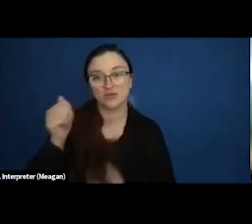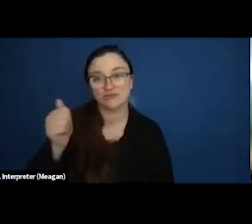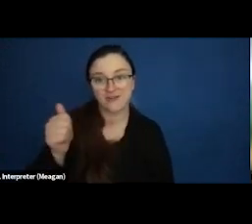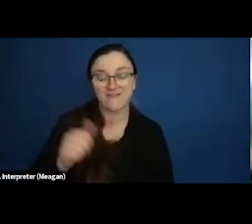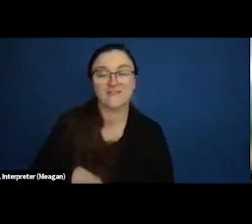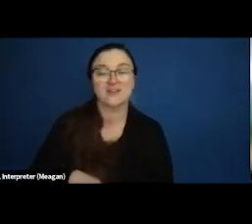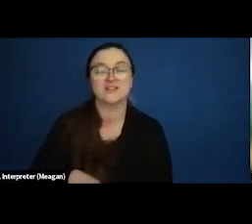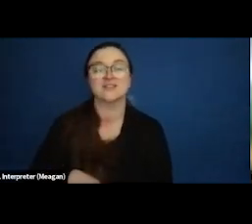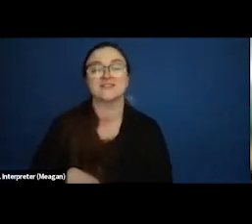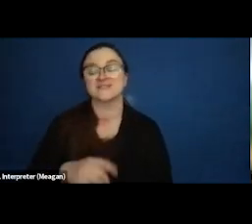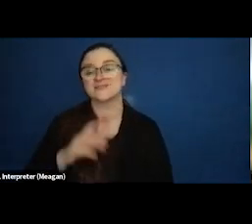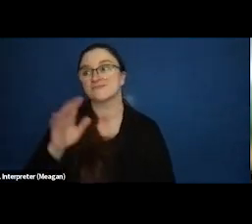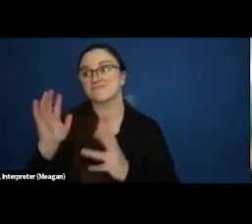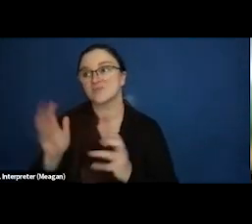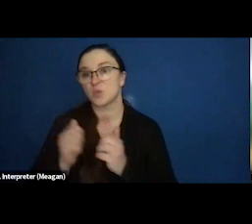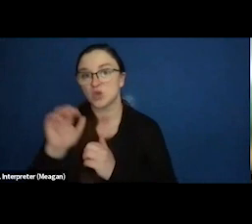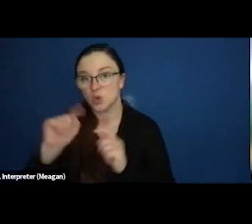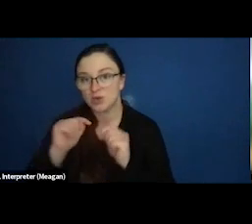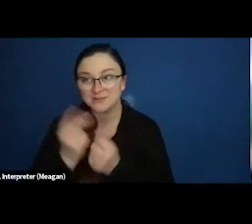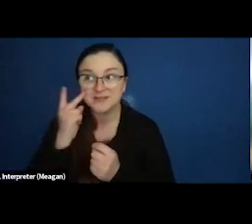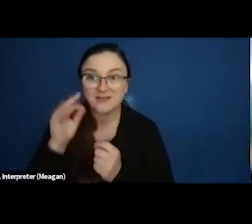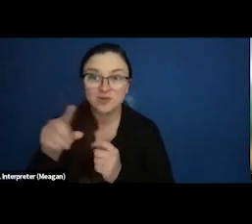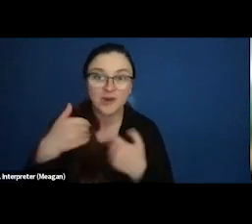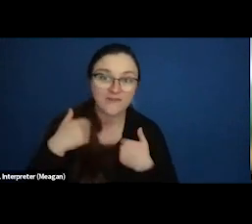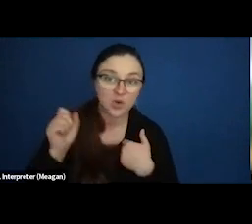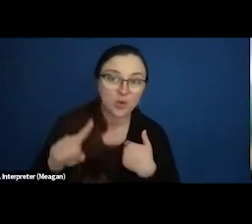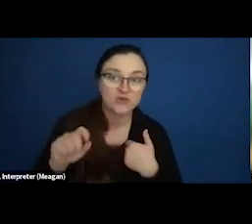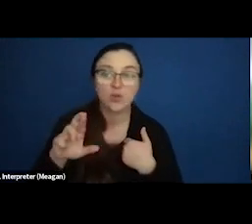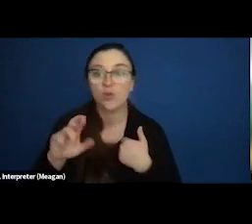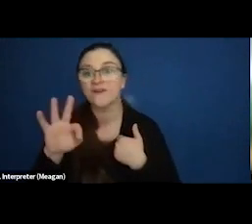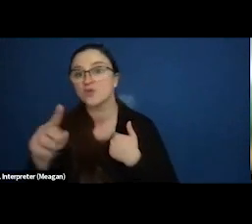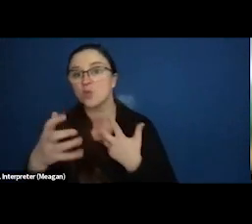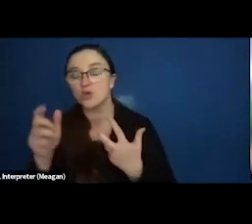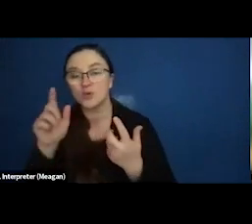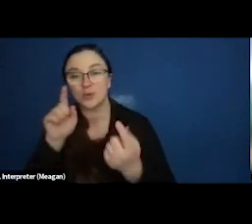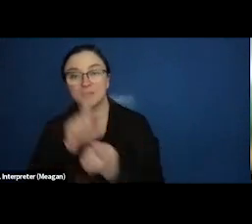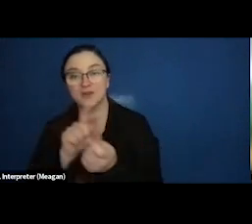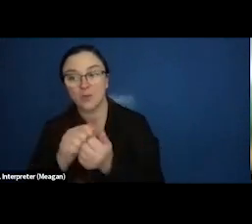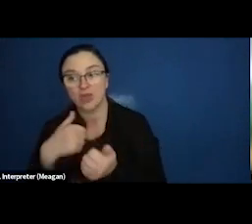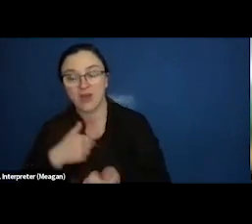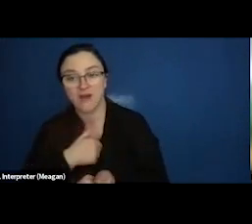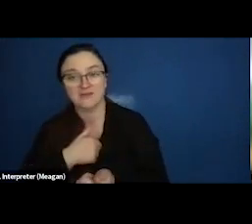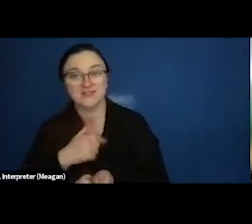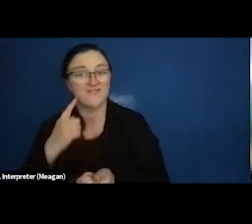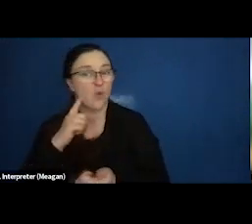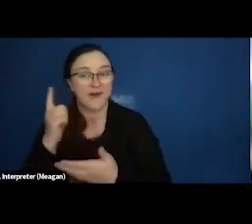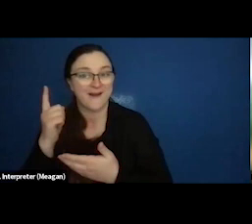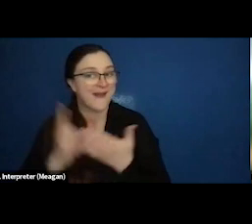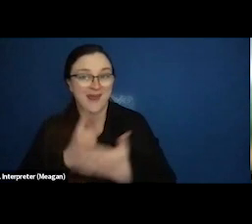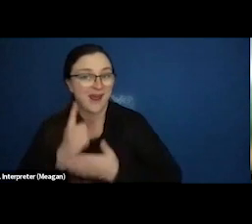talk to your team about whether you have a question, whether you would like to meet with us one-on-one for an hour. And please reach out.